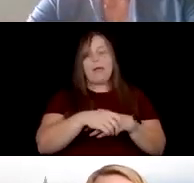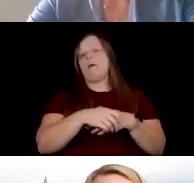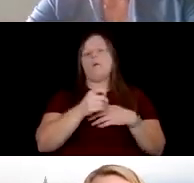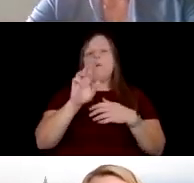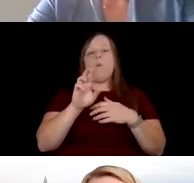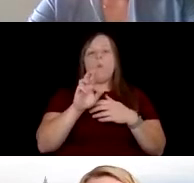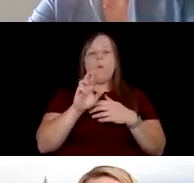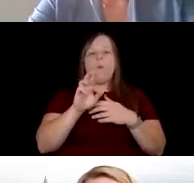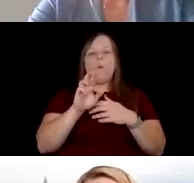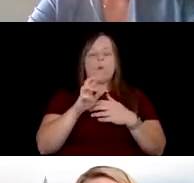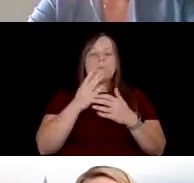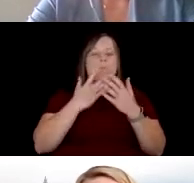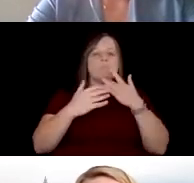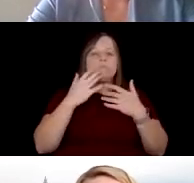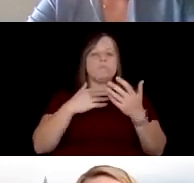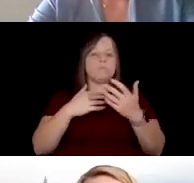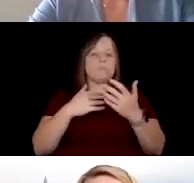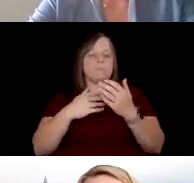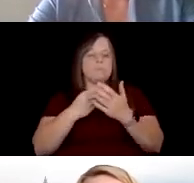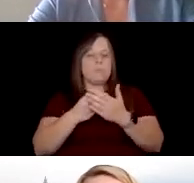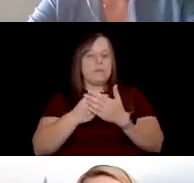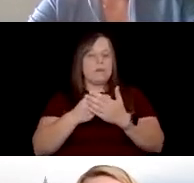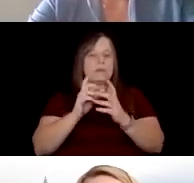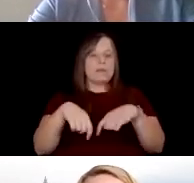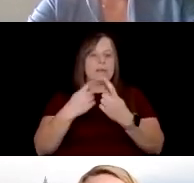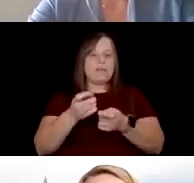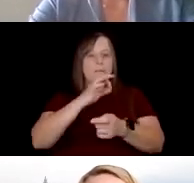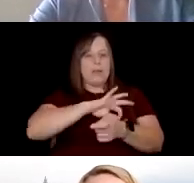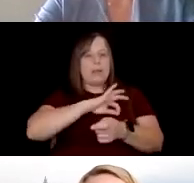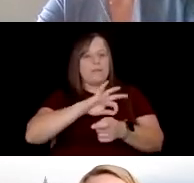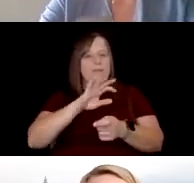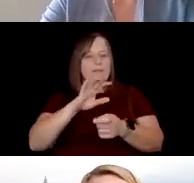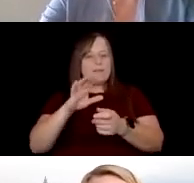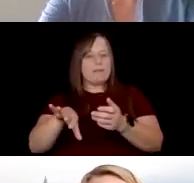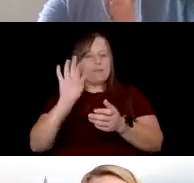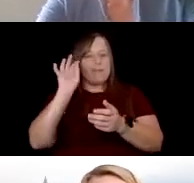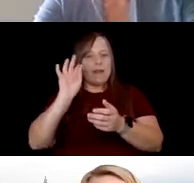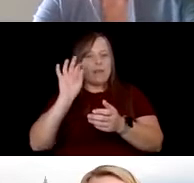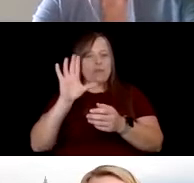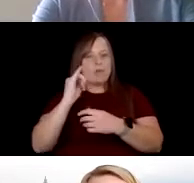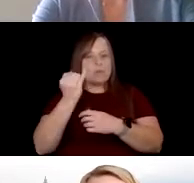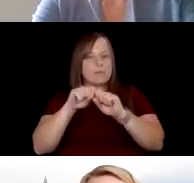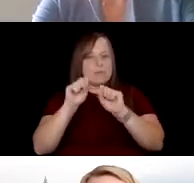to fall into poverty, to commit crimes, and then to not be given the benefits that are provided to other veterans in the criminal justice system.